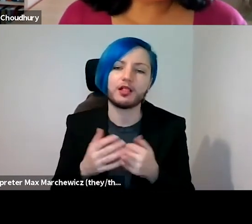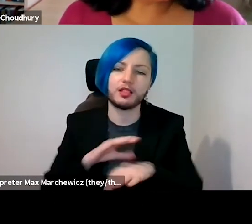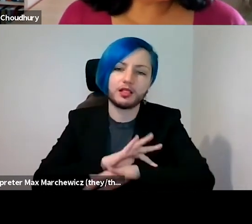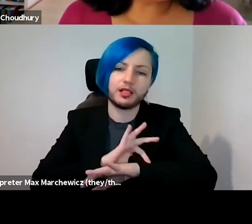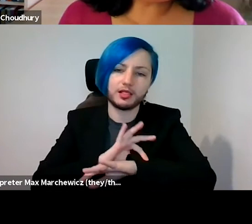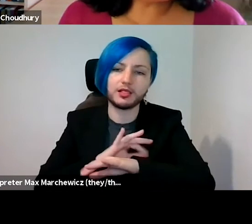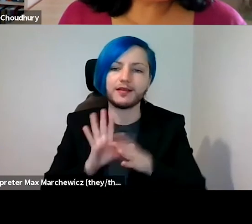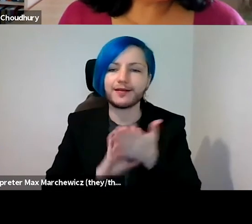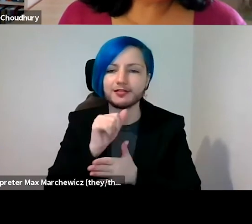Thank you very much.